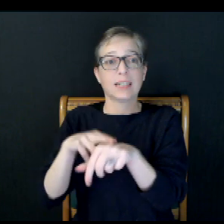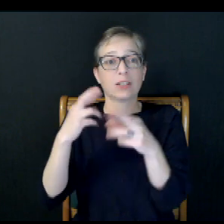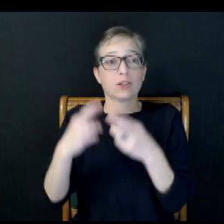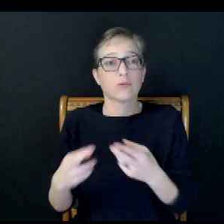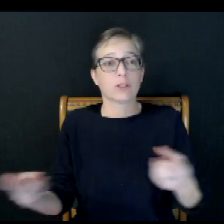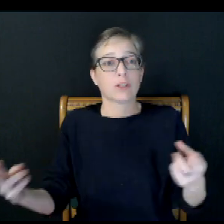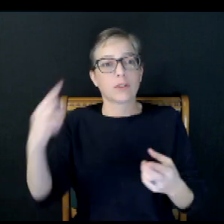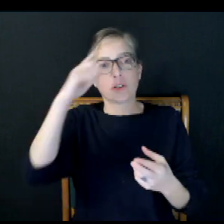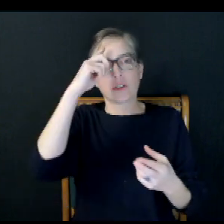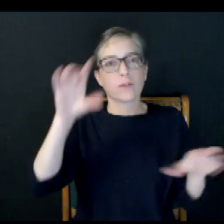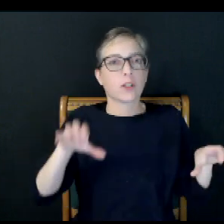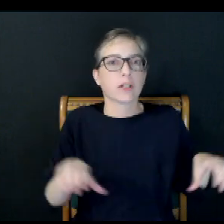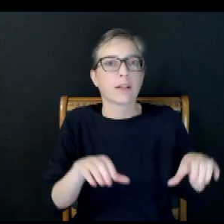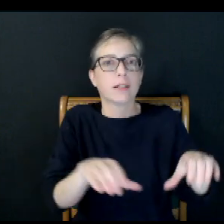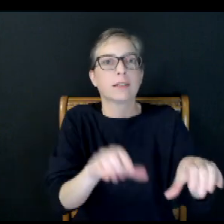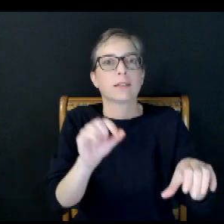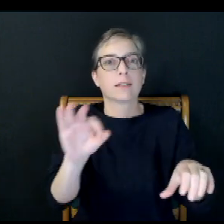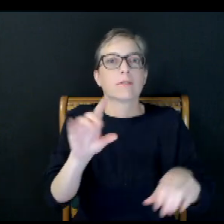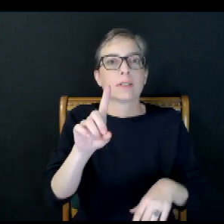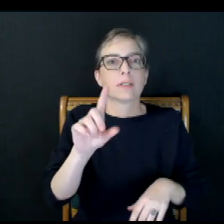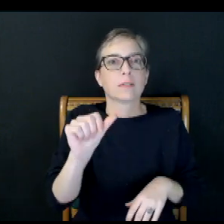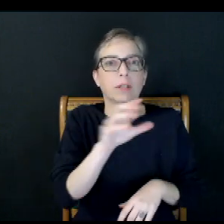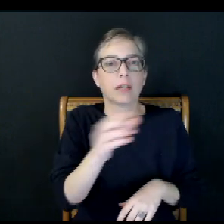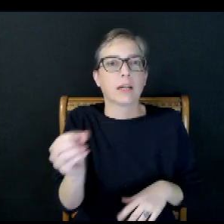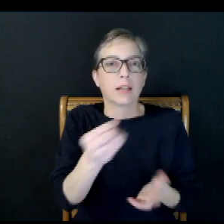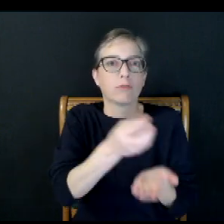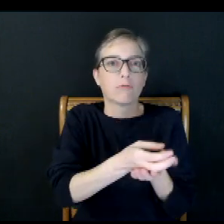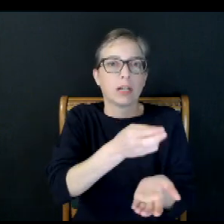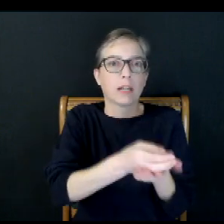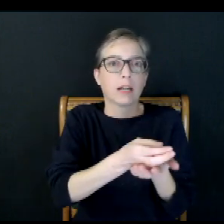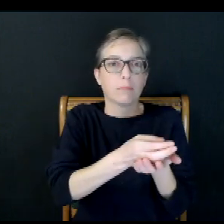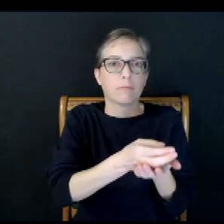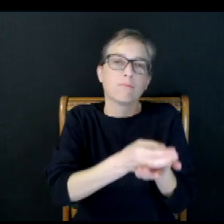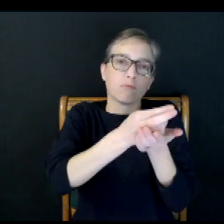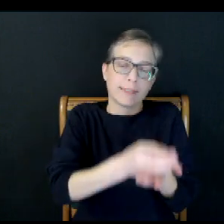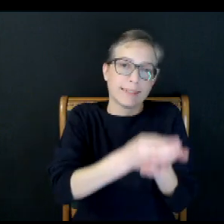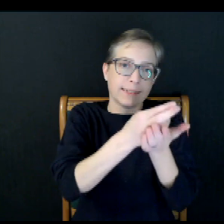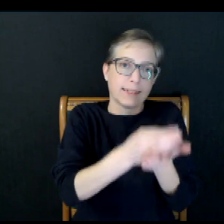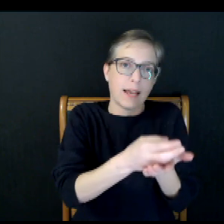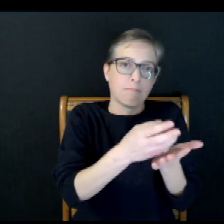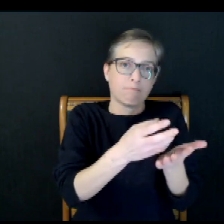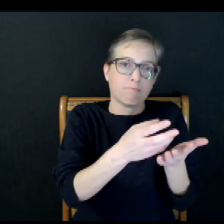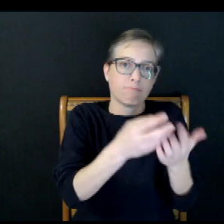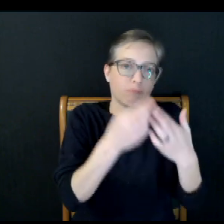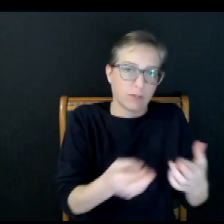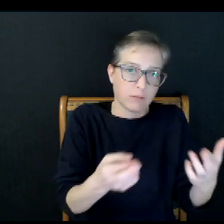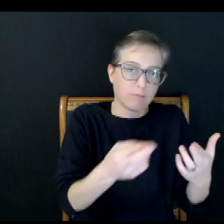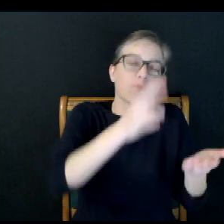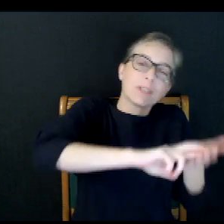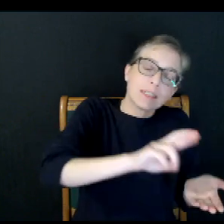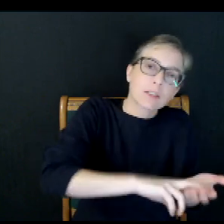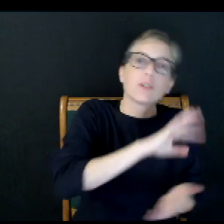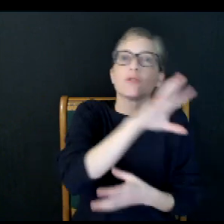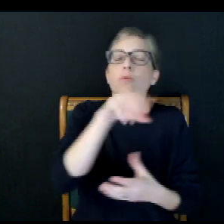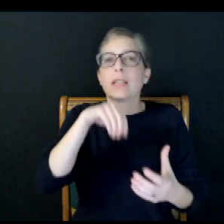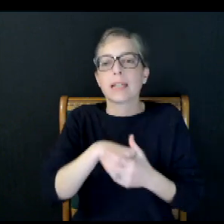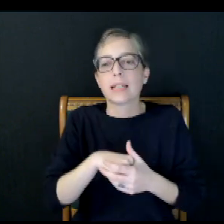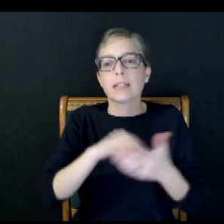disability and rehabilitation research within community living and participation domains that is inclusive of people with